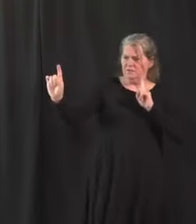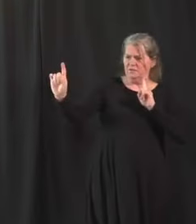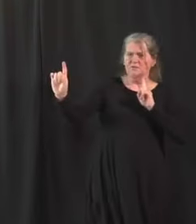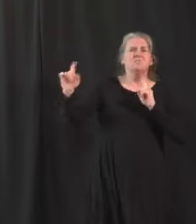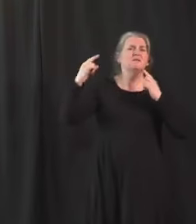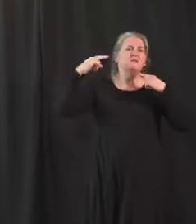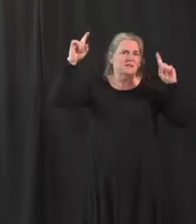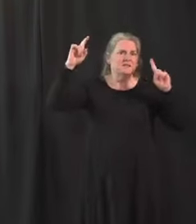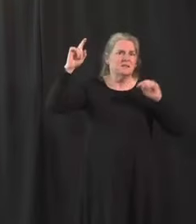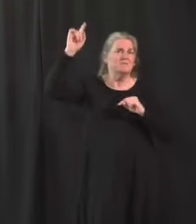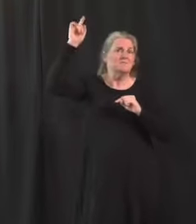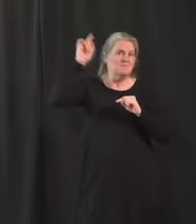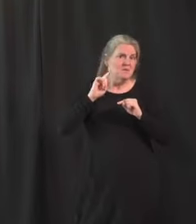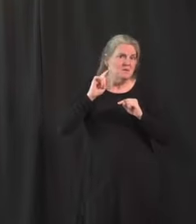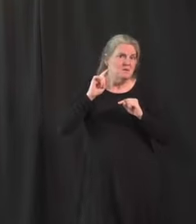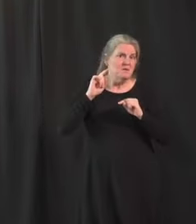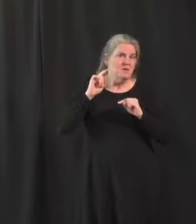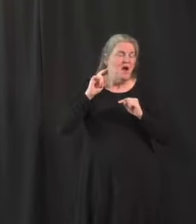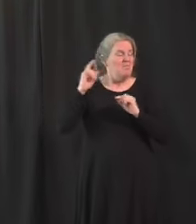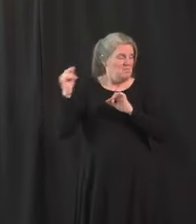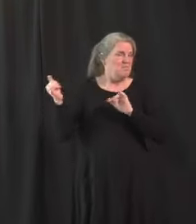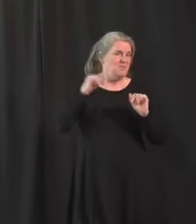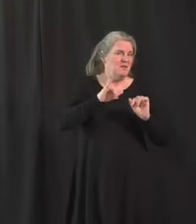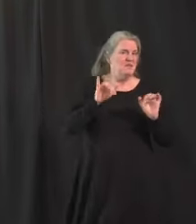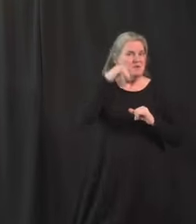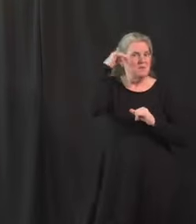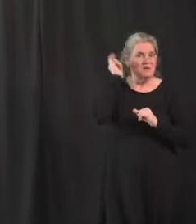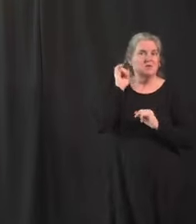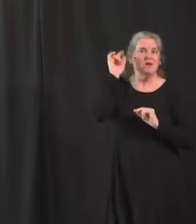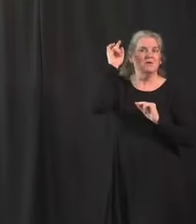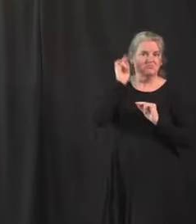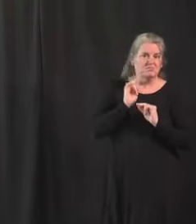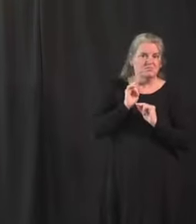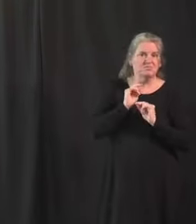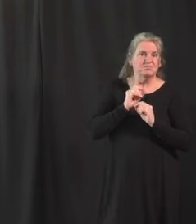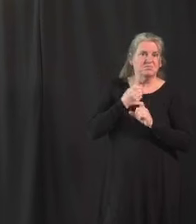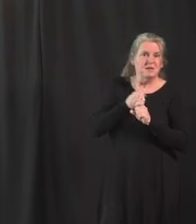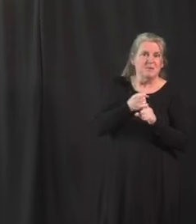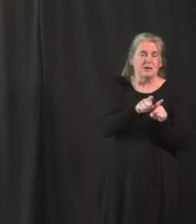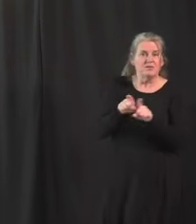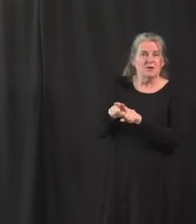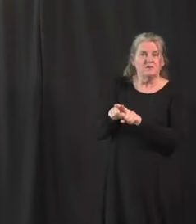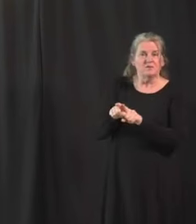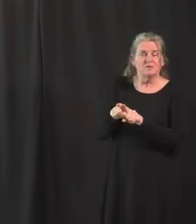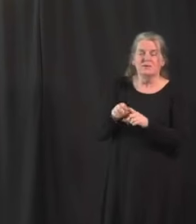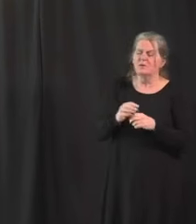A LOT OF HOPE IN THE TERRITORY. I RECOGNIZE THE HARD WORK -- I RECOGNIZE THE HARDSHIPS THAT